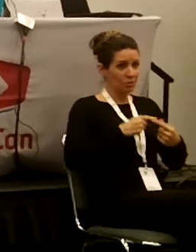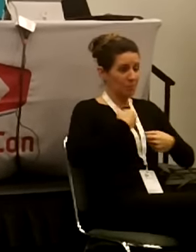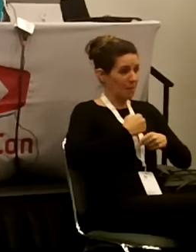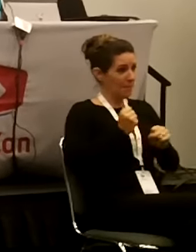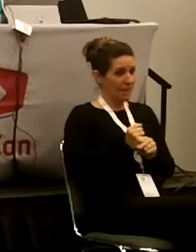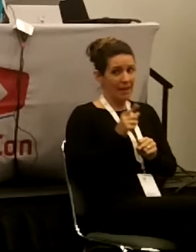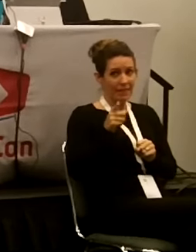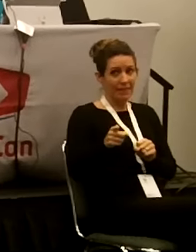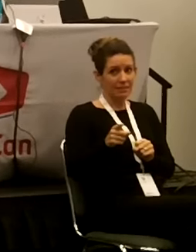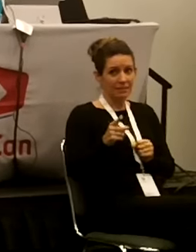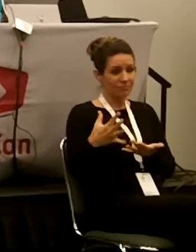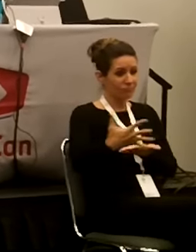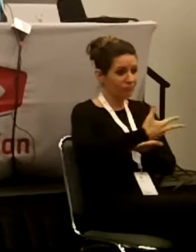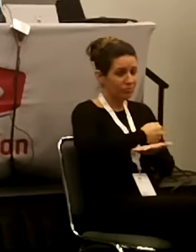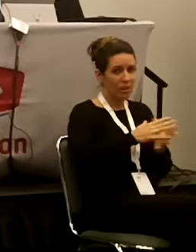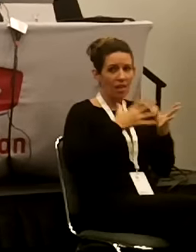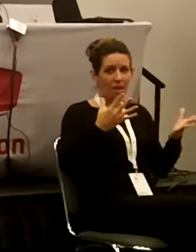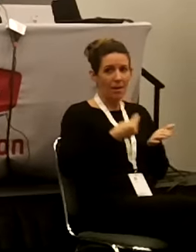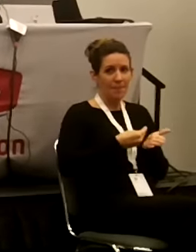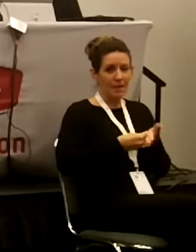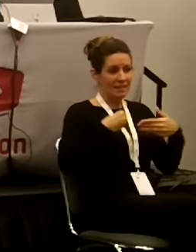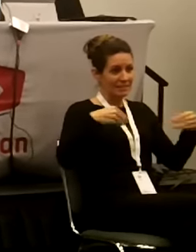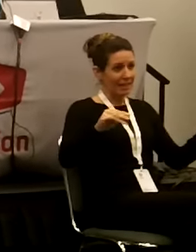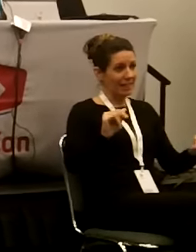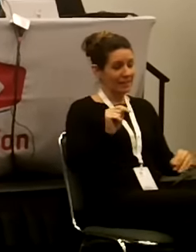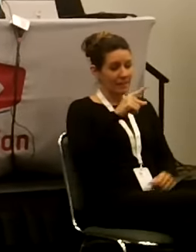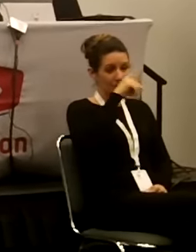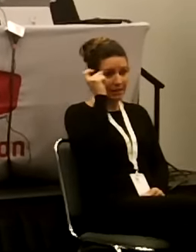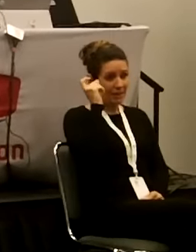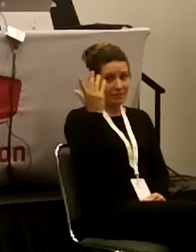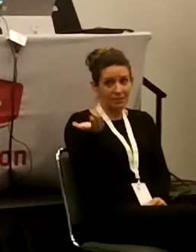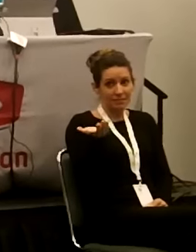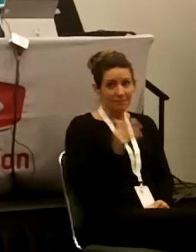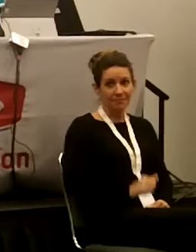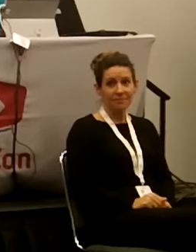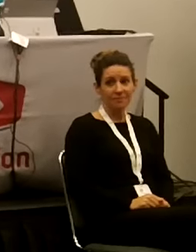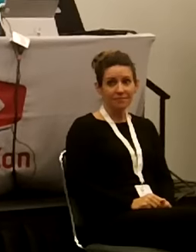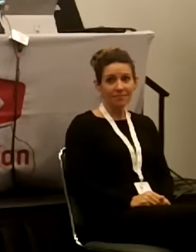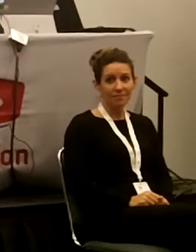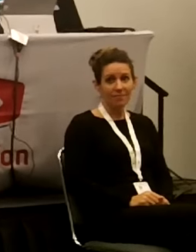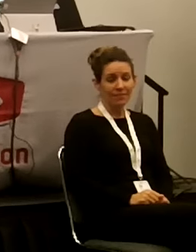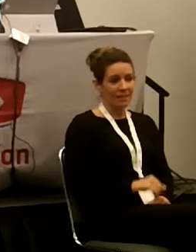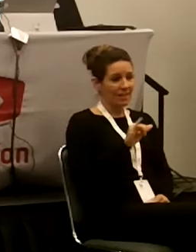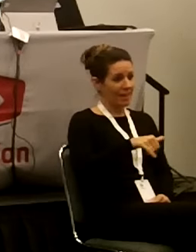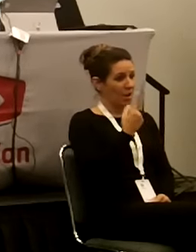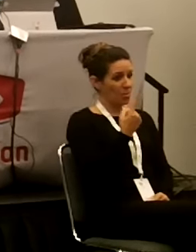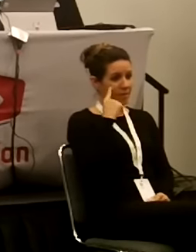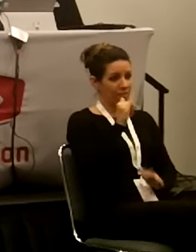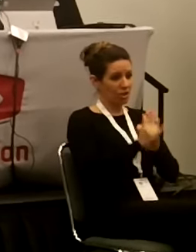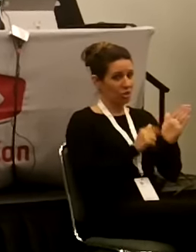and make a ton of money selling it because the one on YouTube for a guy